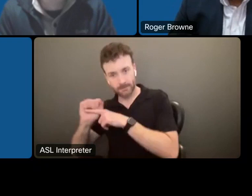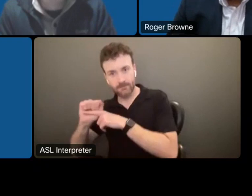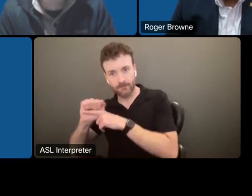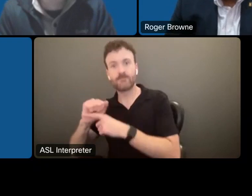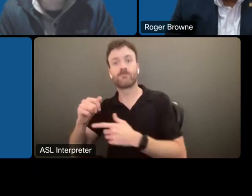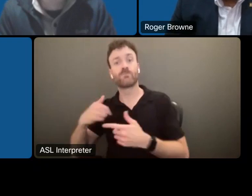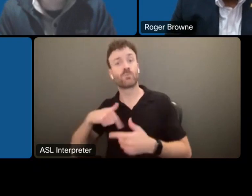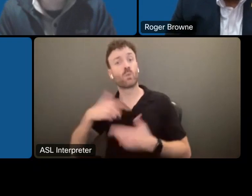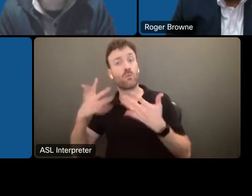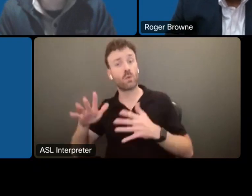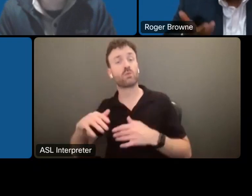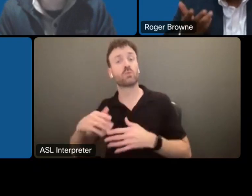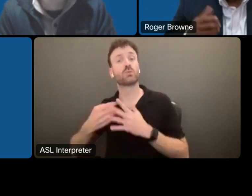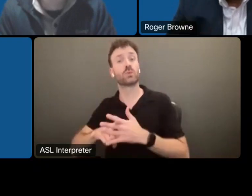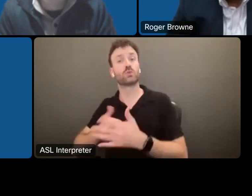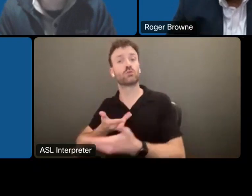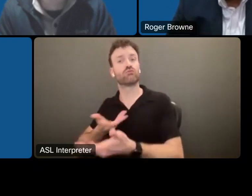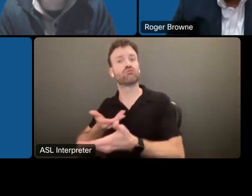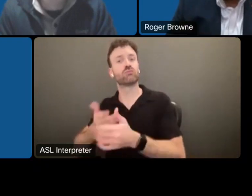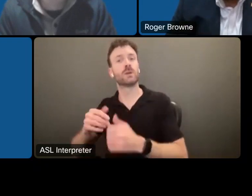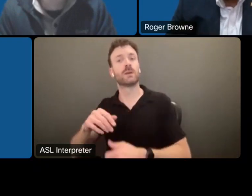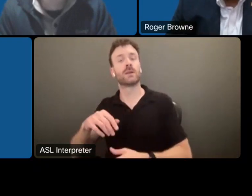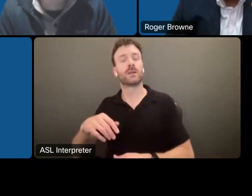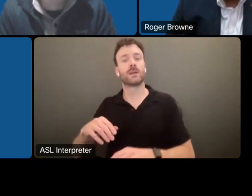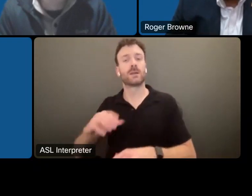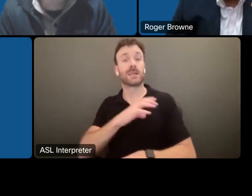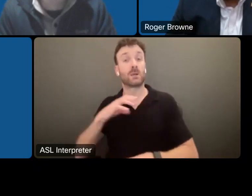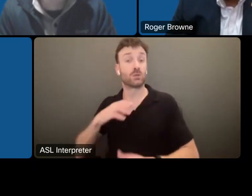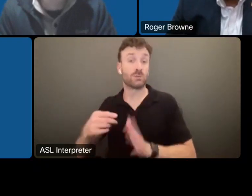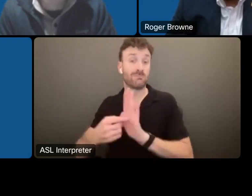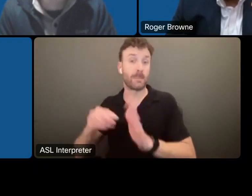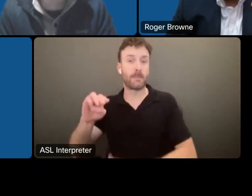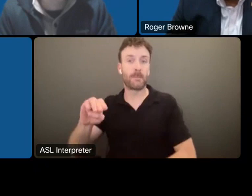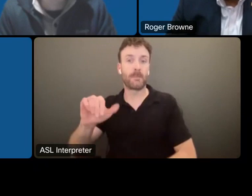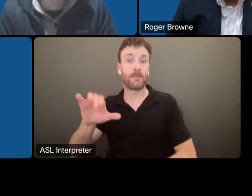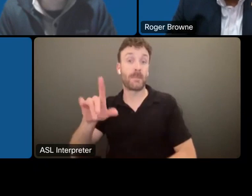We've started engaging with Councillor Malek with just the fact there's such a tremendous